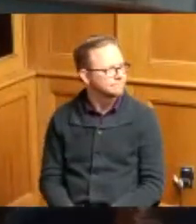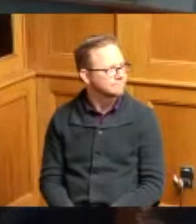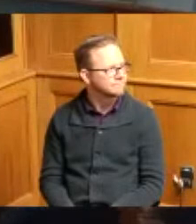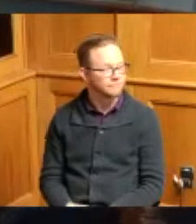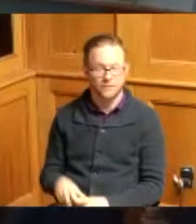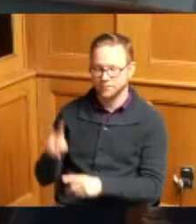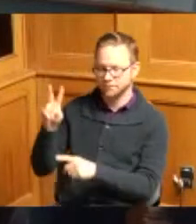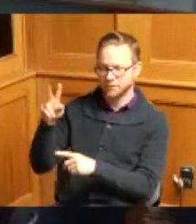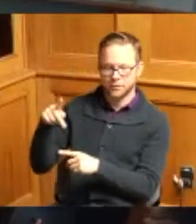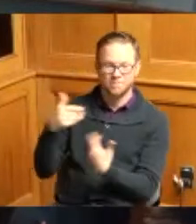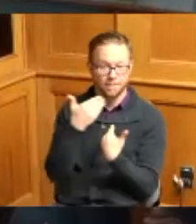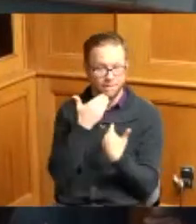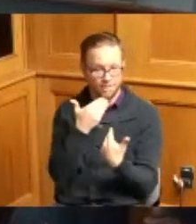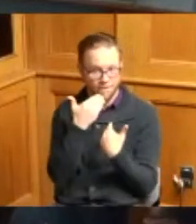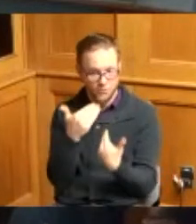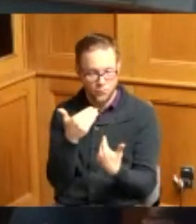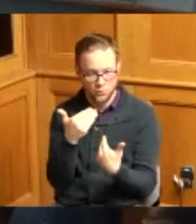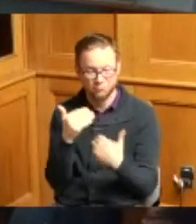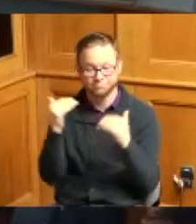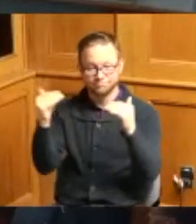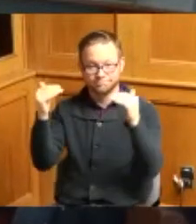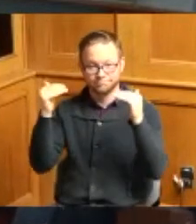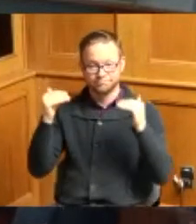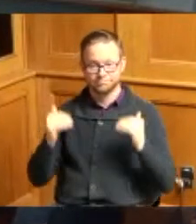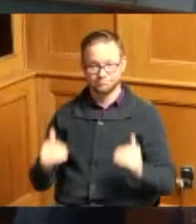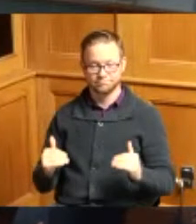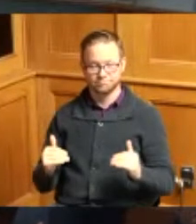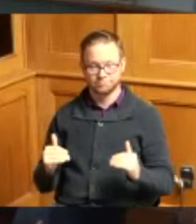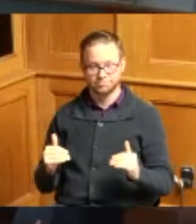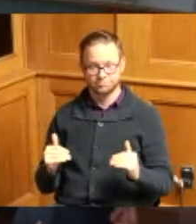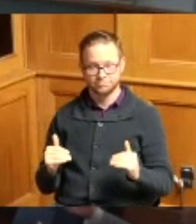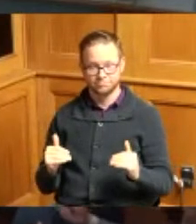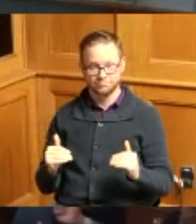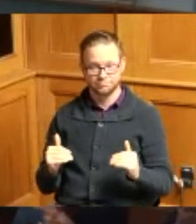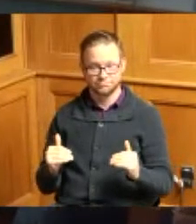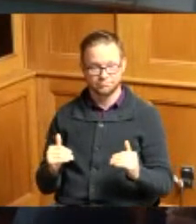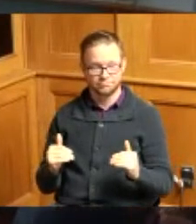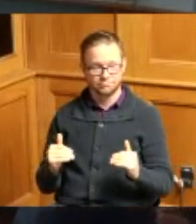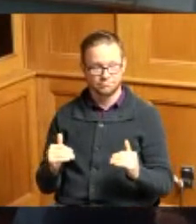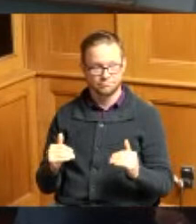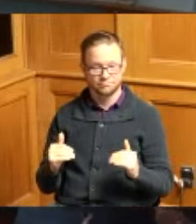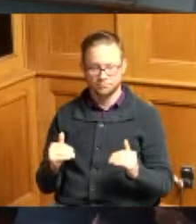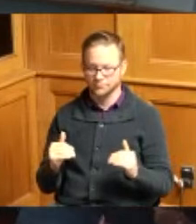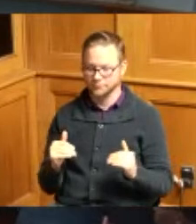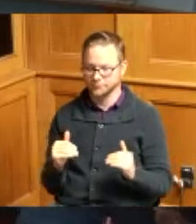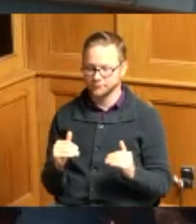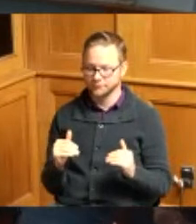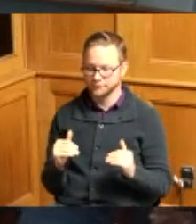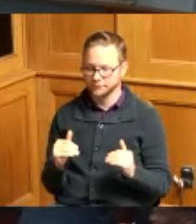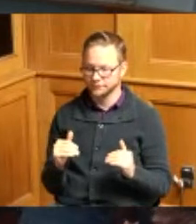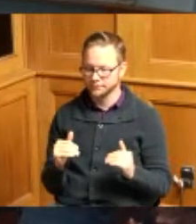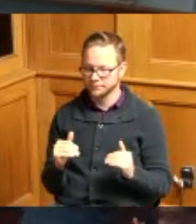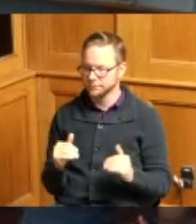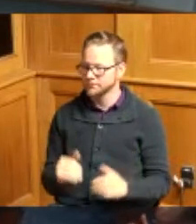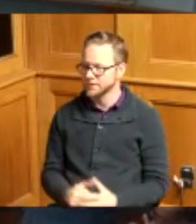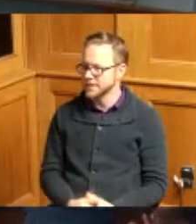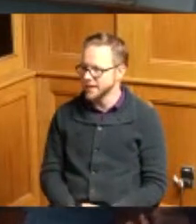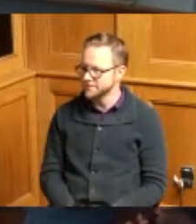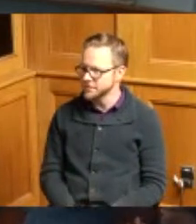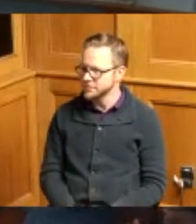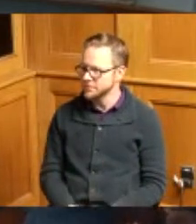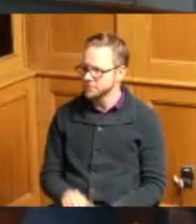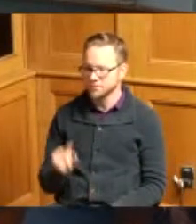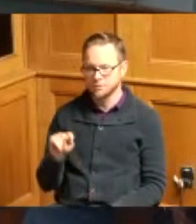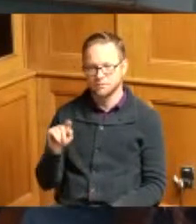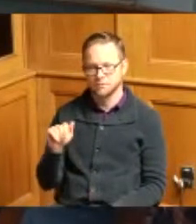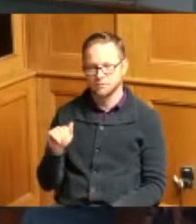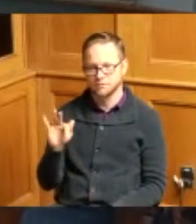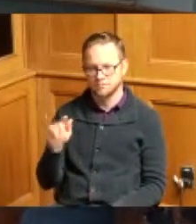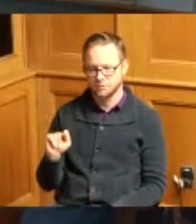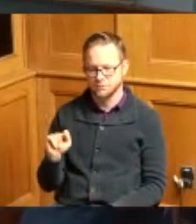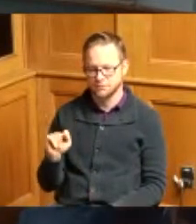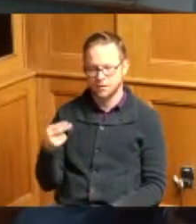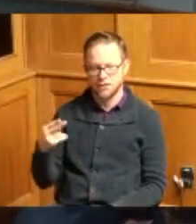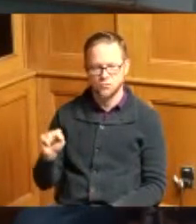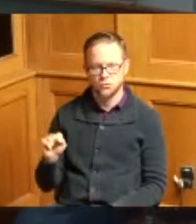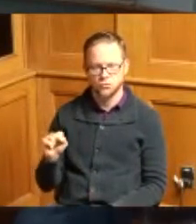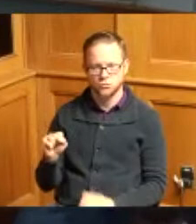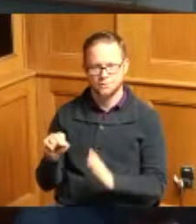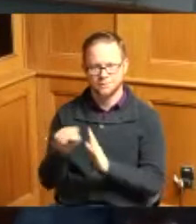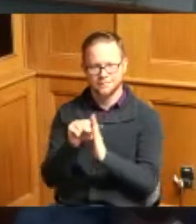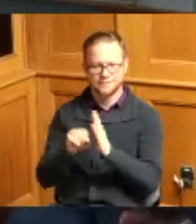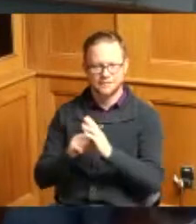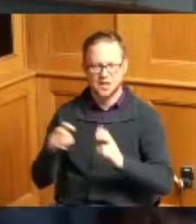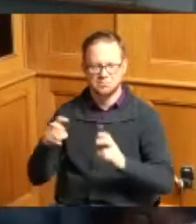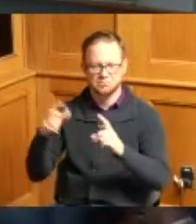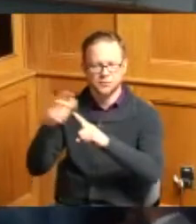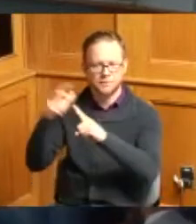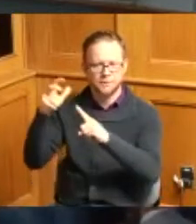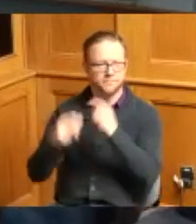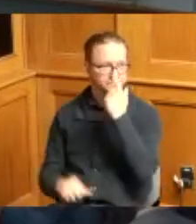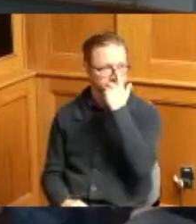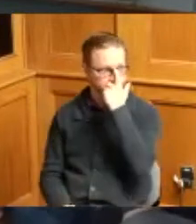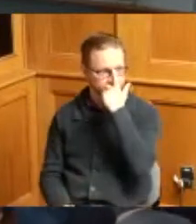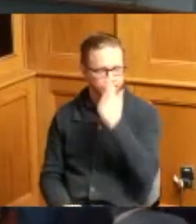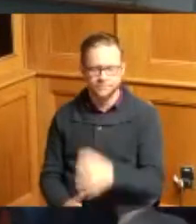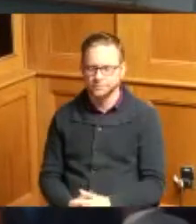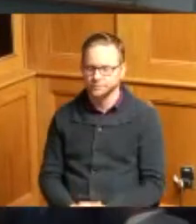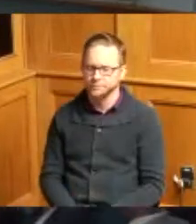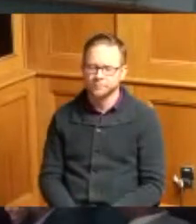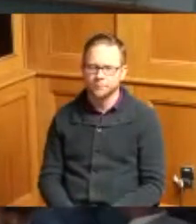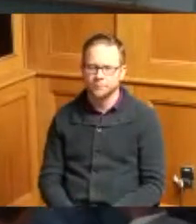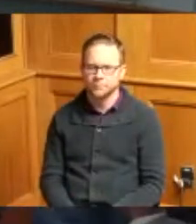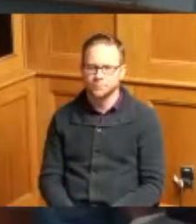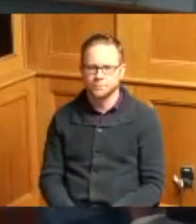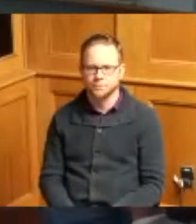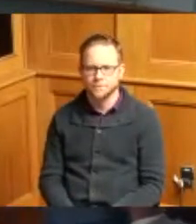thank you next up I have high school state champions